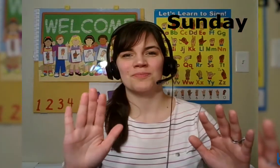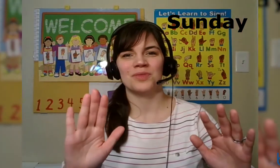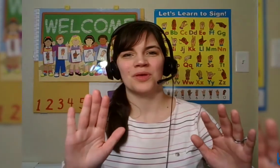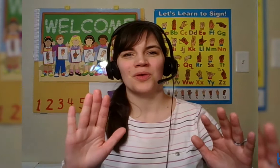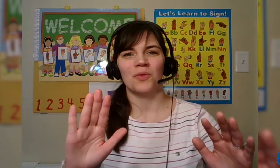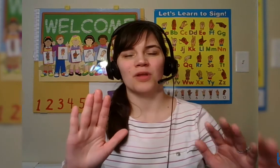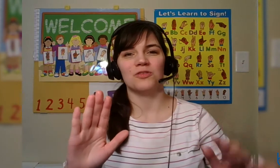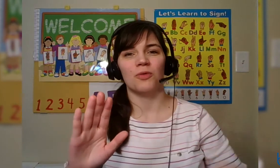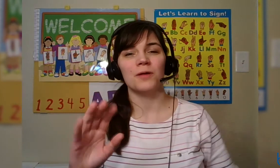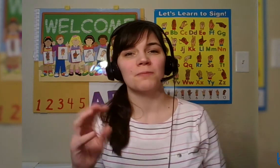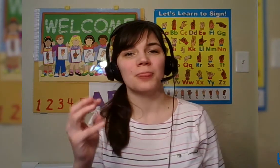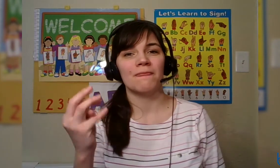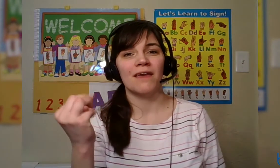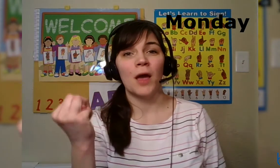Once more...